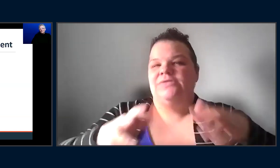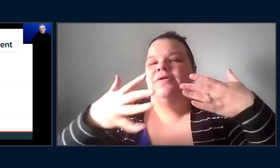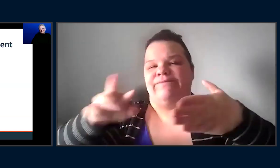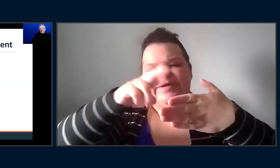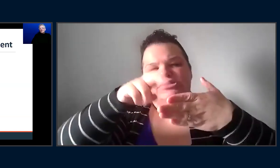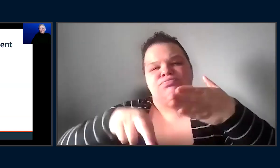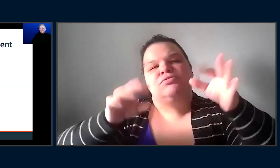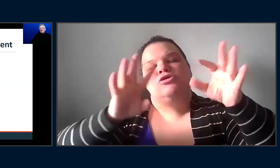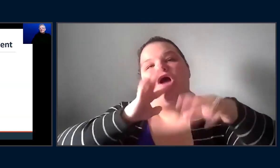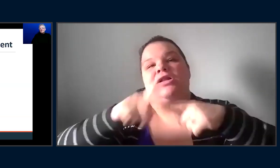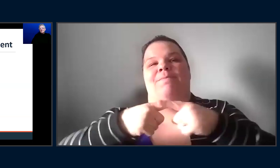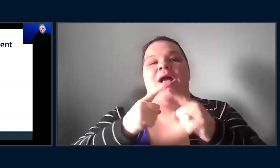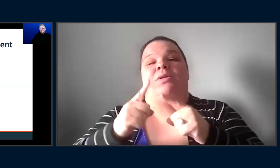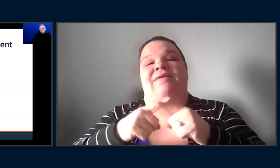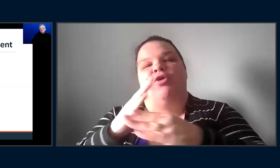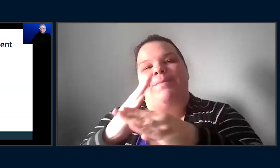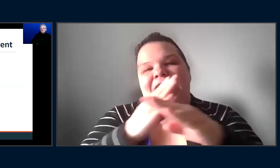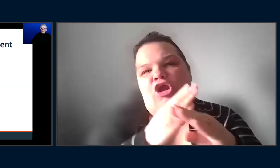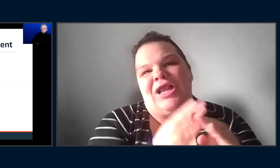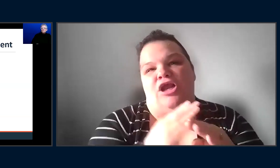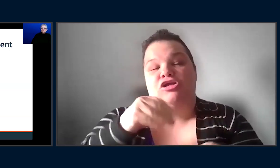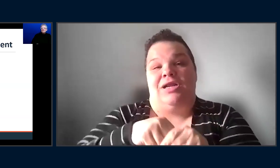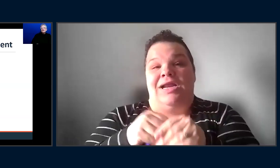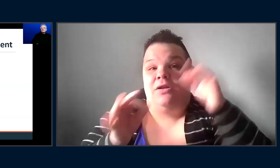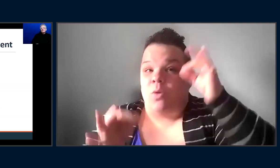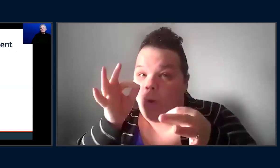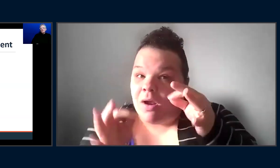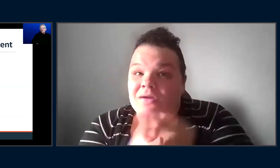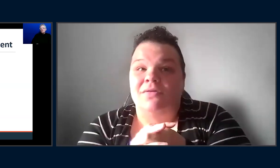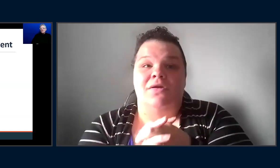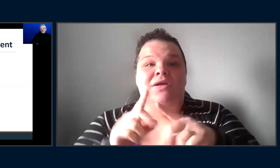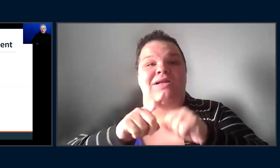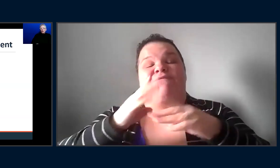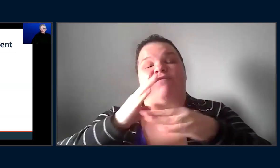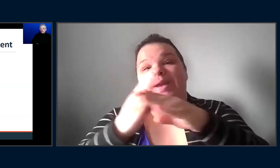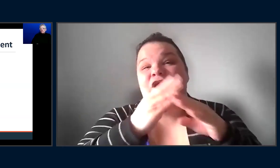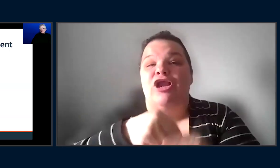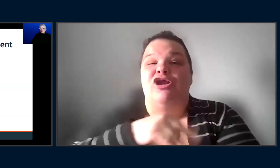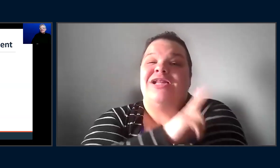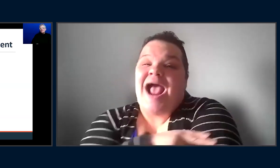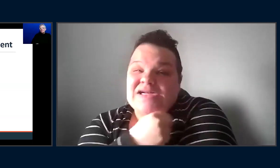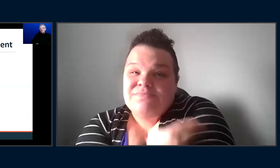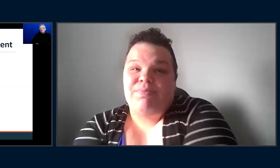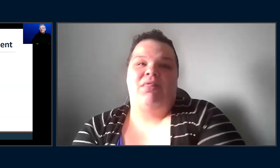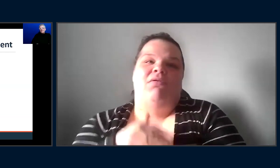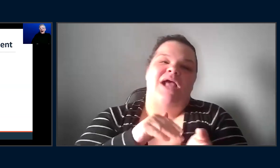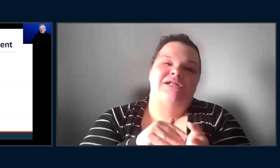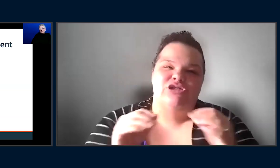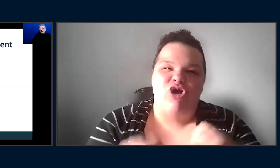We're going to hit that number very soon. So that needs assessment, the results, we talked about different barriers in courtrooms,